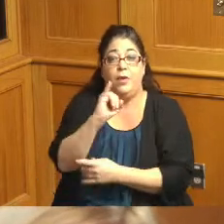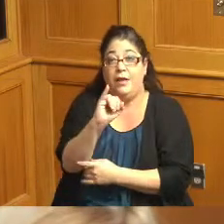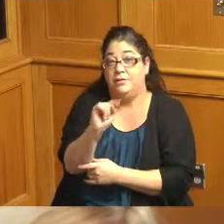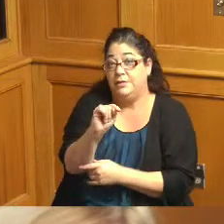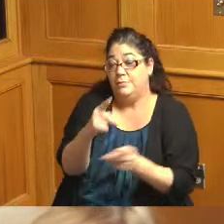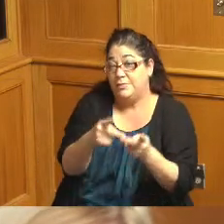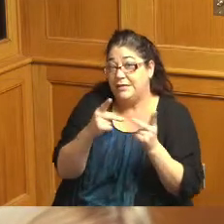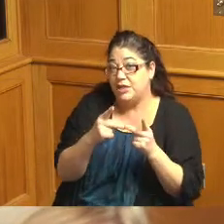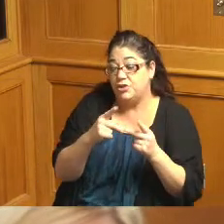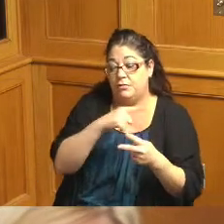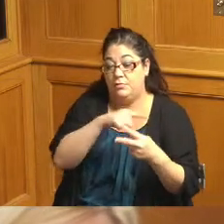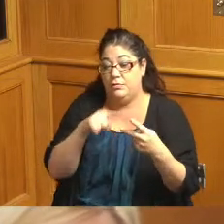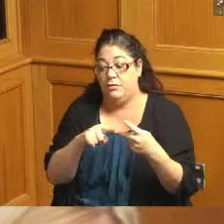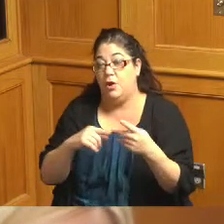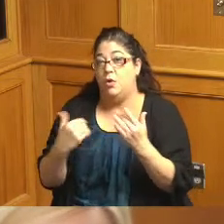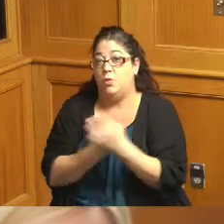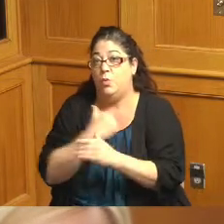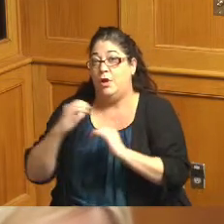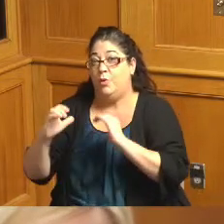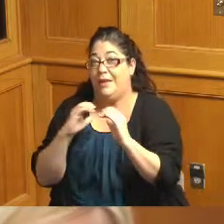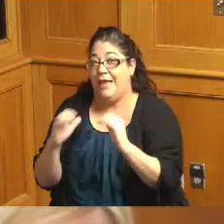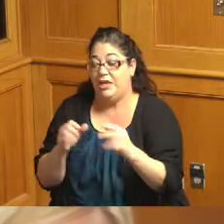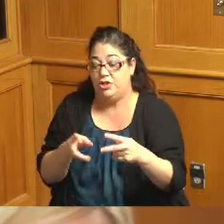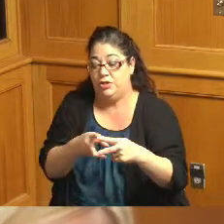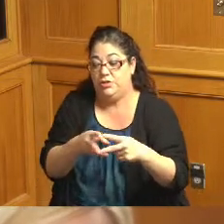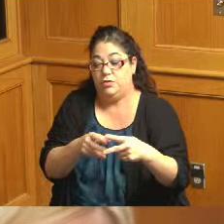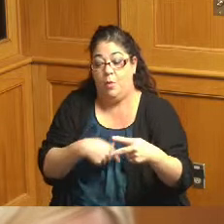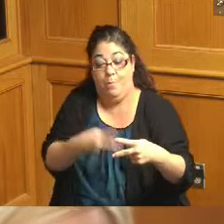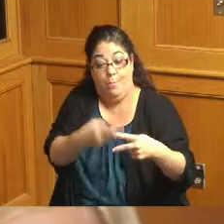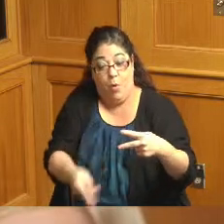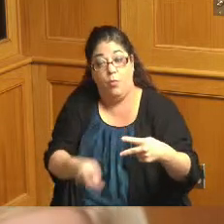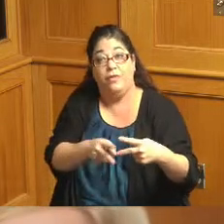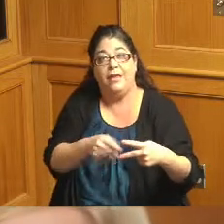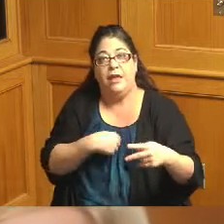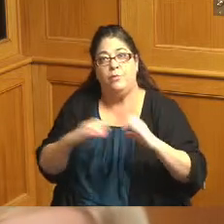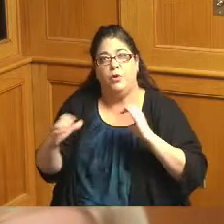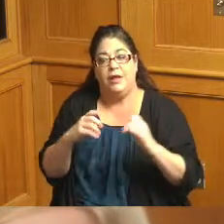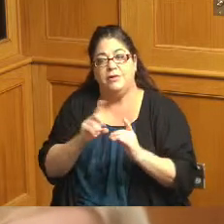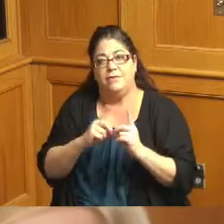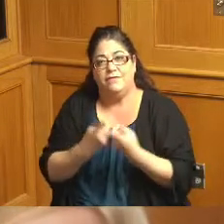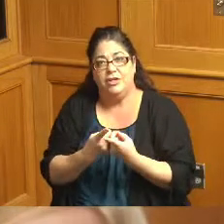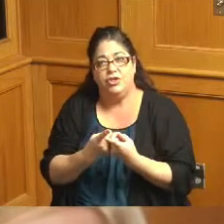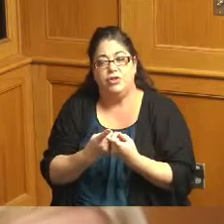Communications position so we now have two people in Communications we we rotated people around